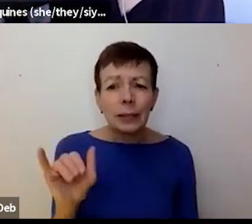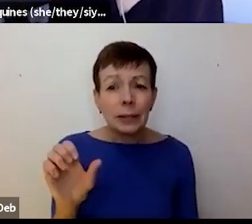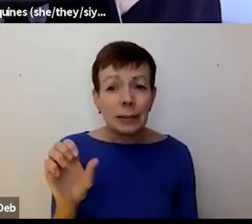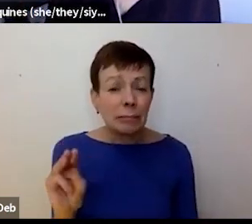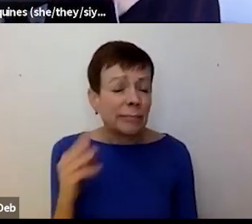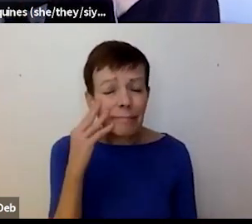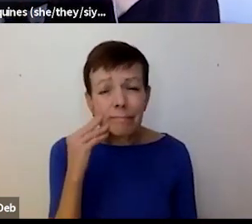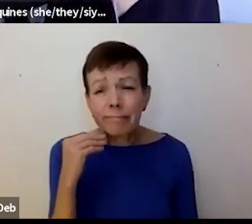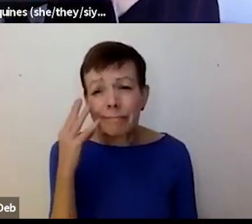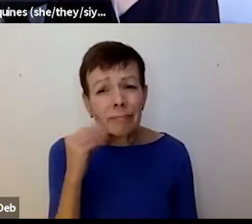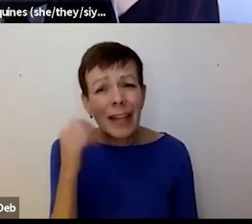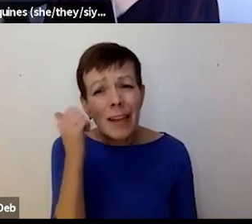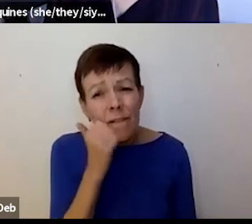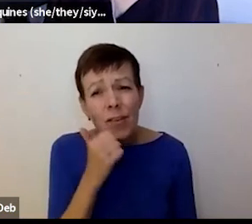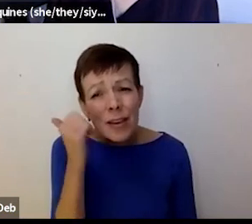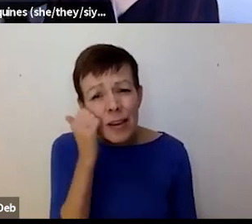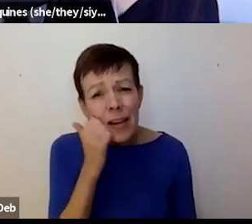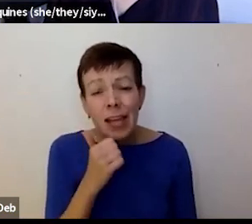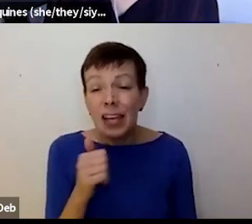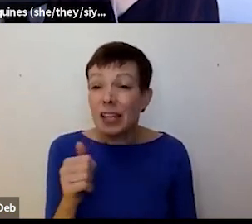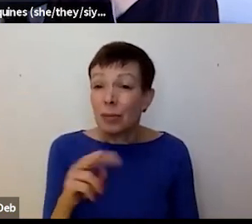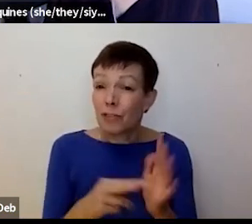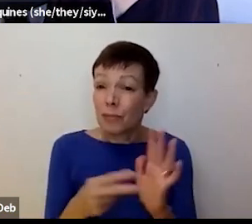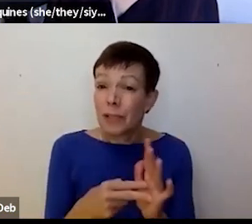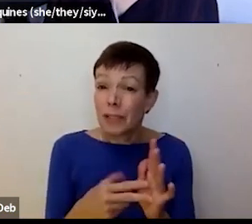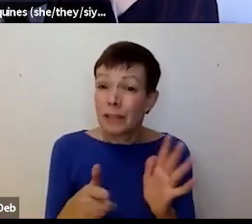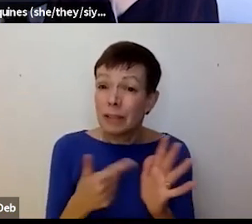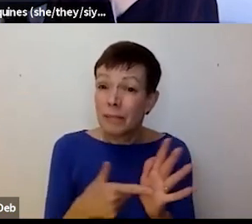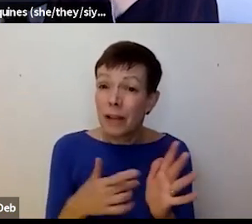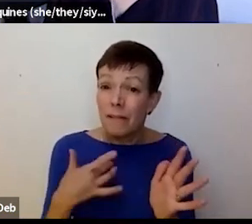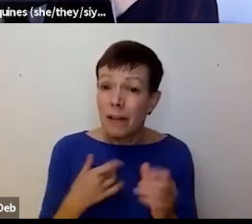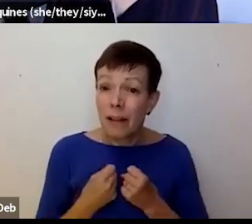you know, schooling or writing something is my strength. My strength is elsewhere. My